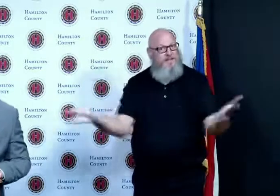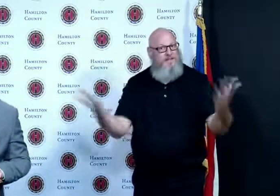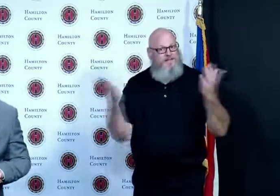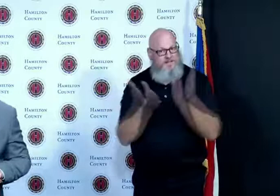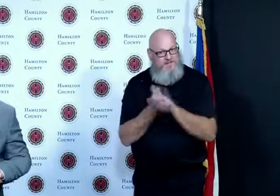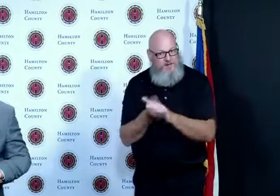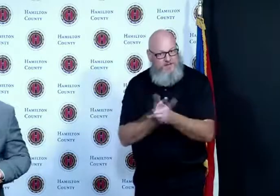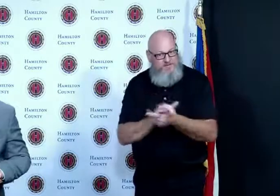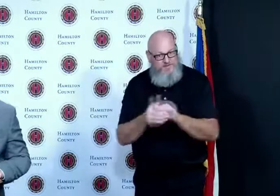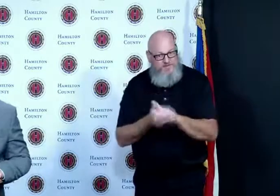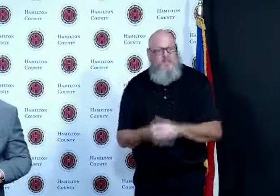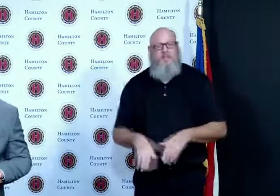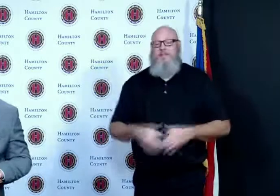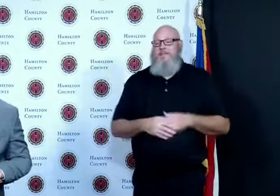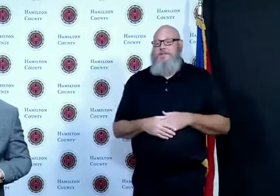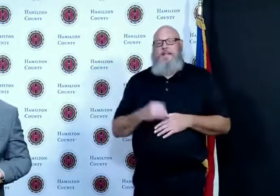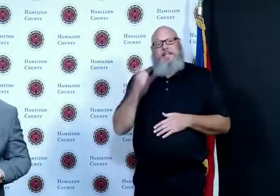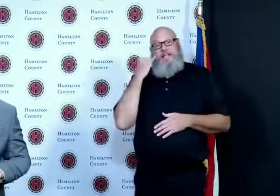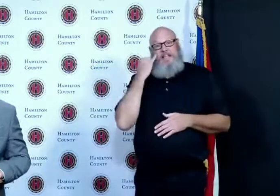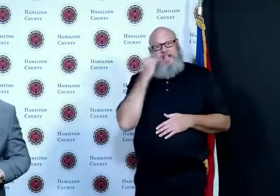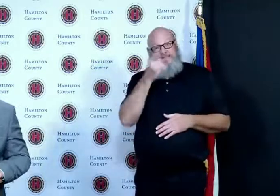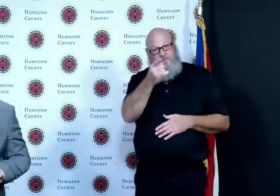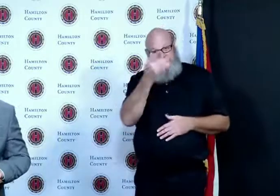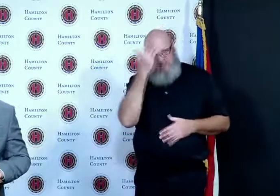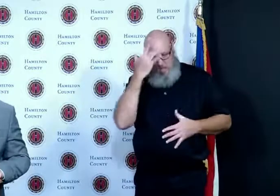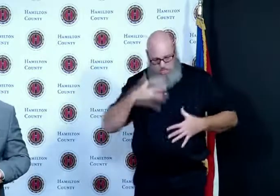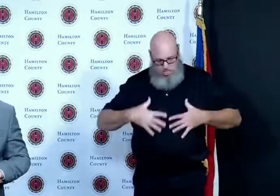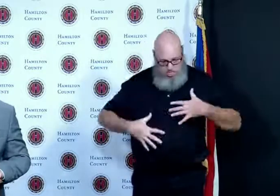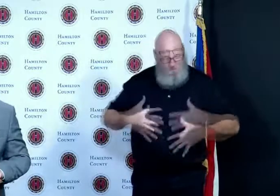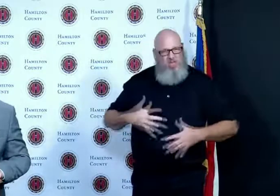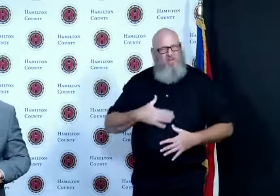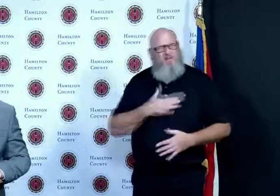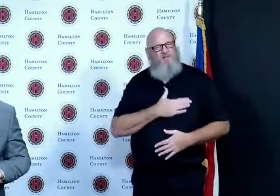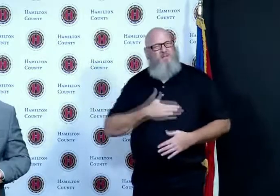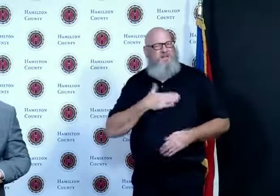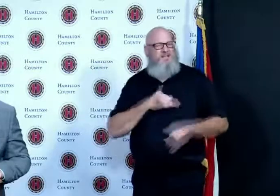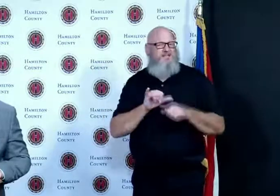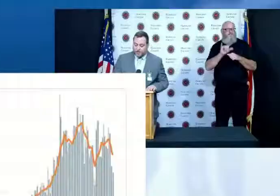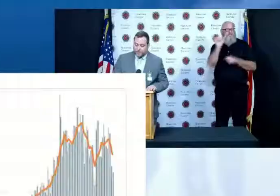so I'd like to start by looking at some of the data our last peak was one week ago on January